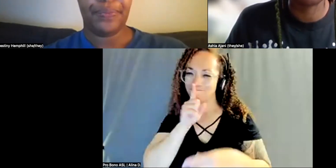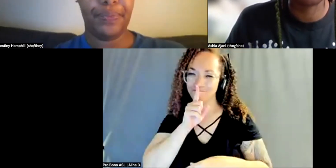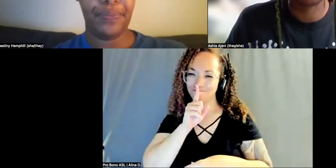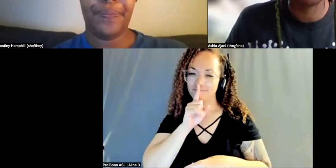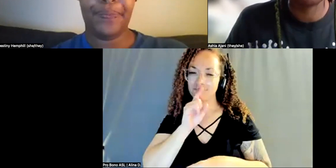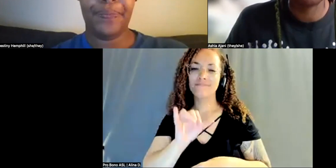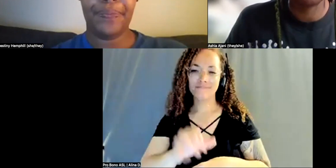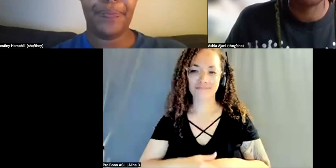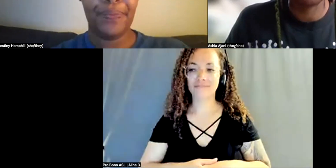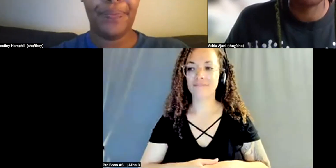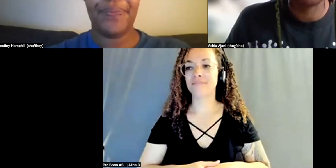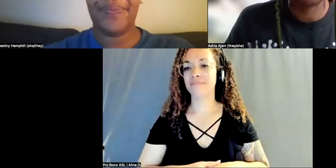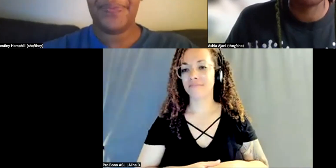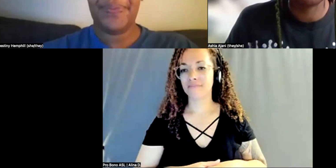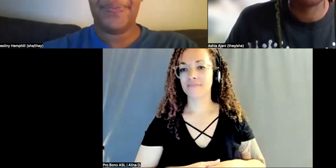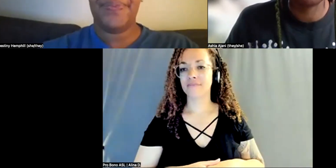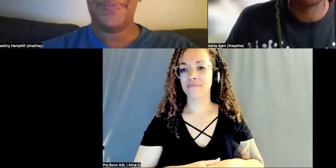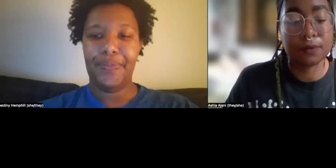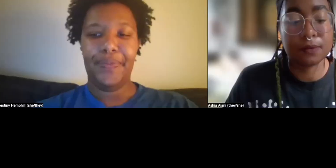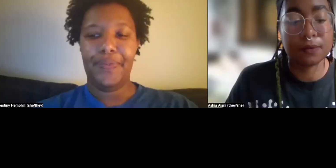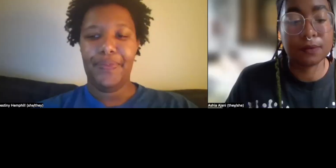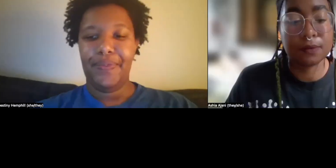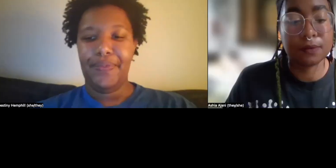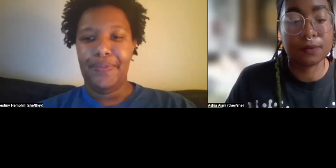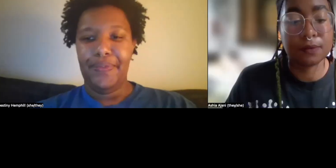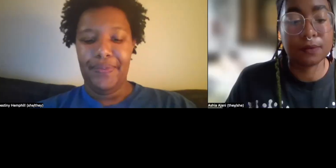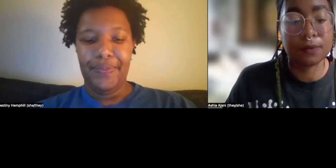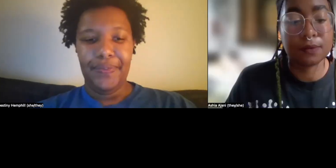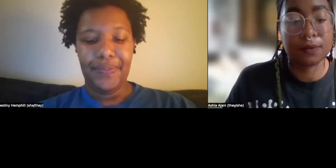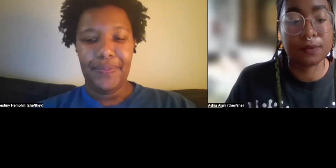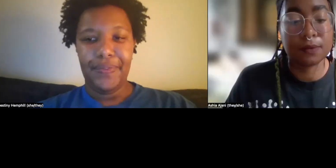Thank you for those really insightful texts; definitely